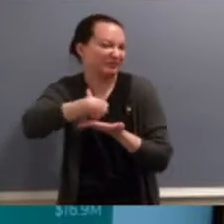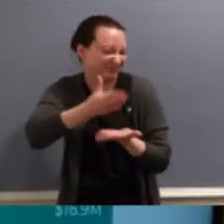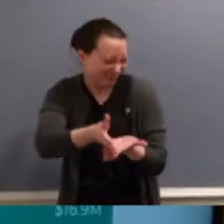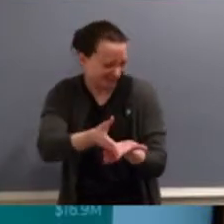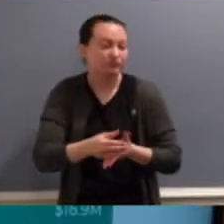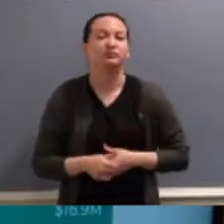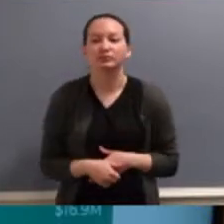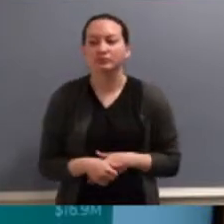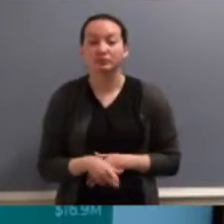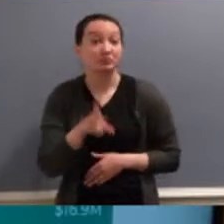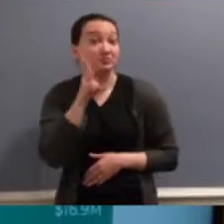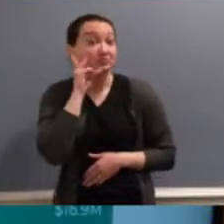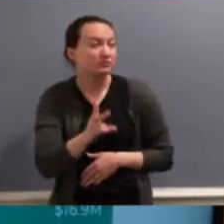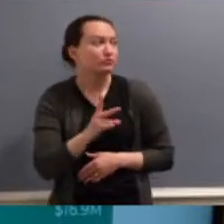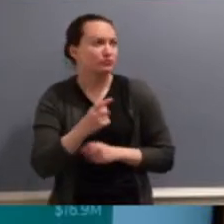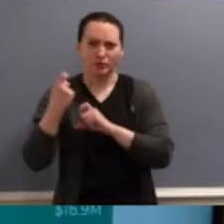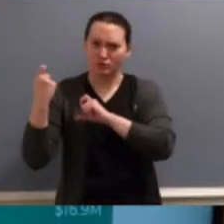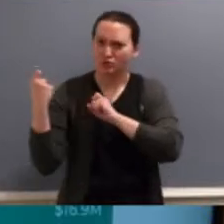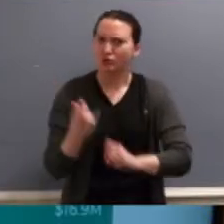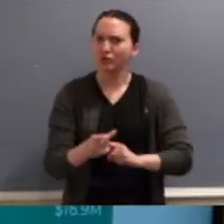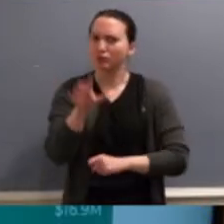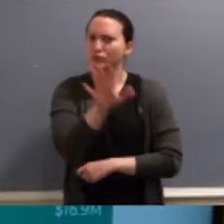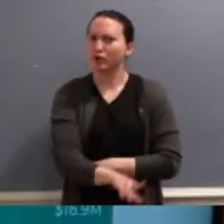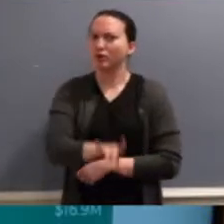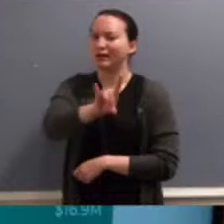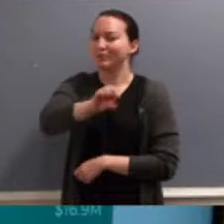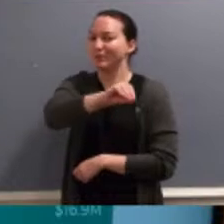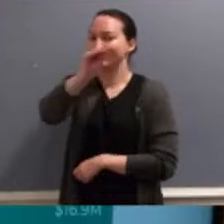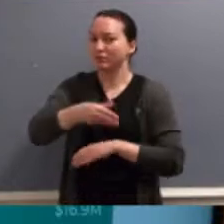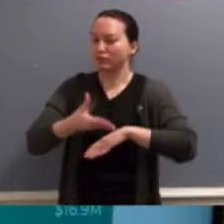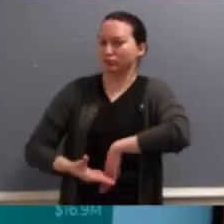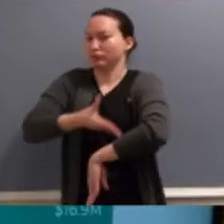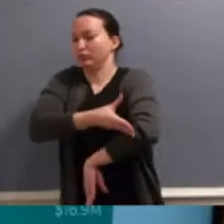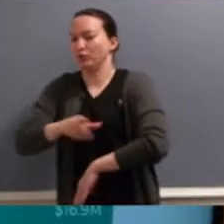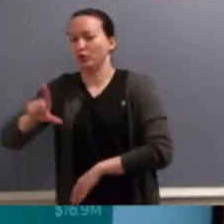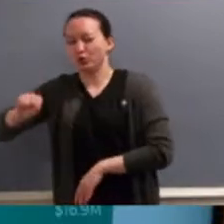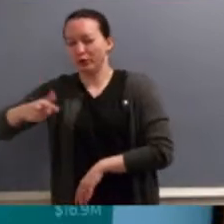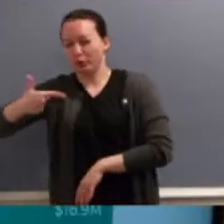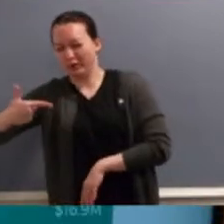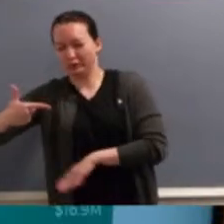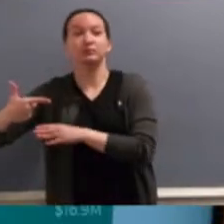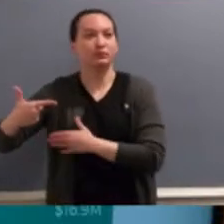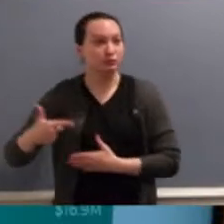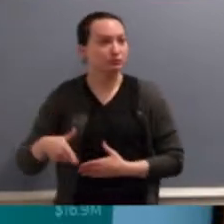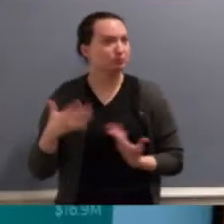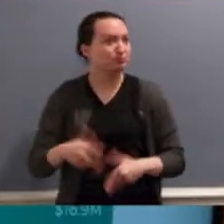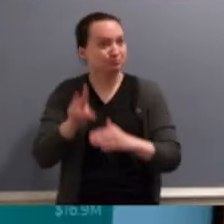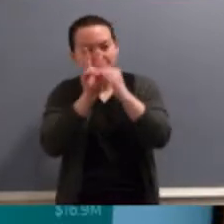we saw very strong over eight percent sales tax growth in 2021 so we are projecting it to slow